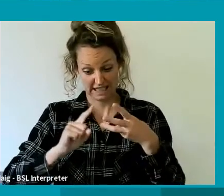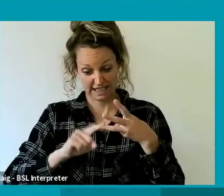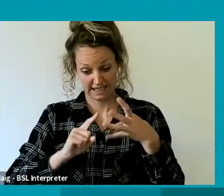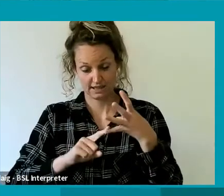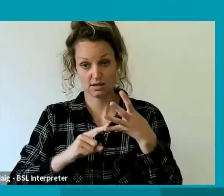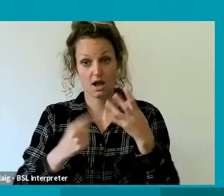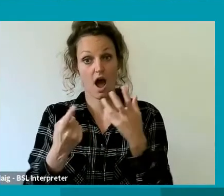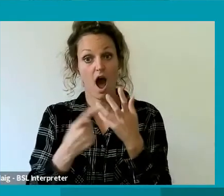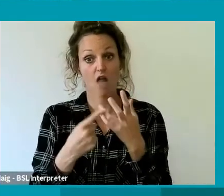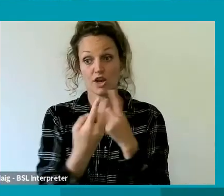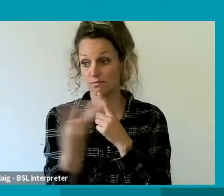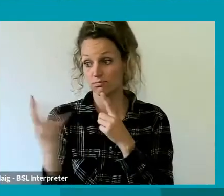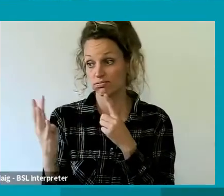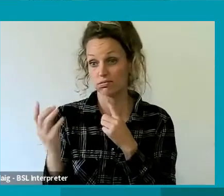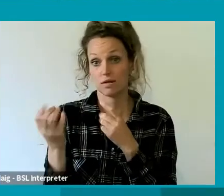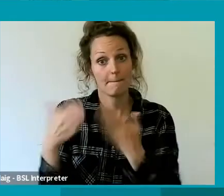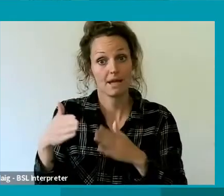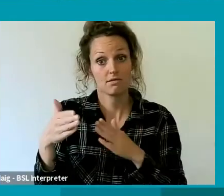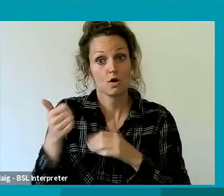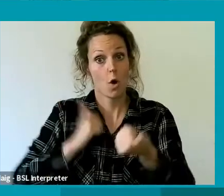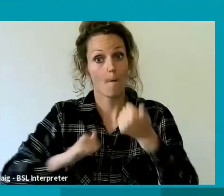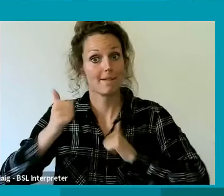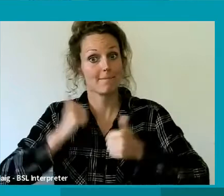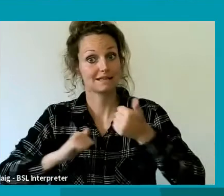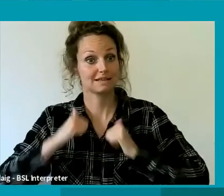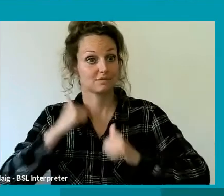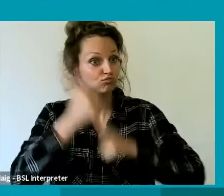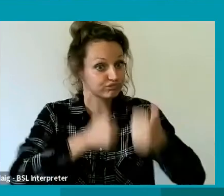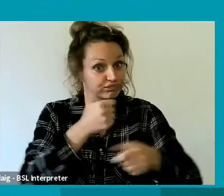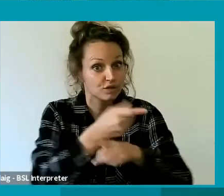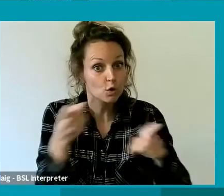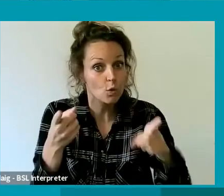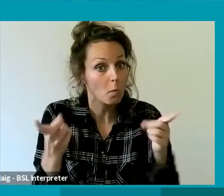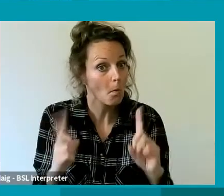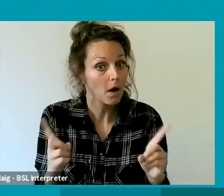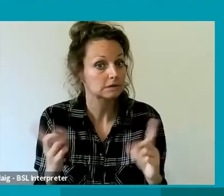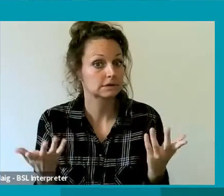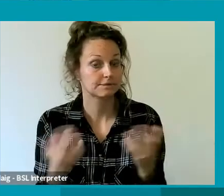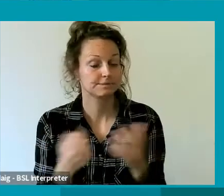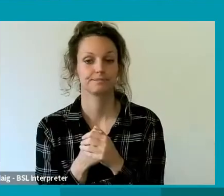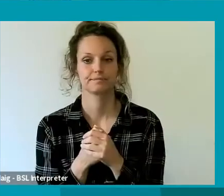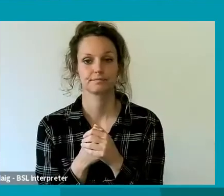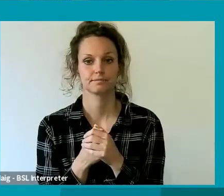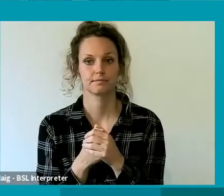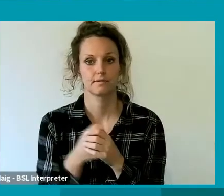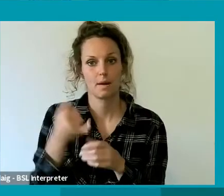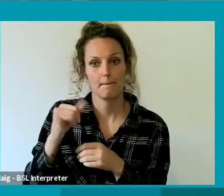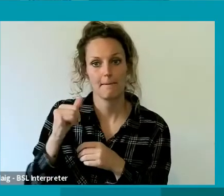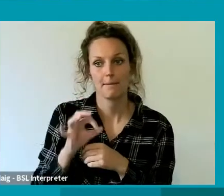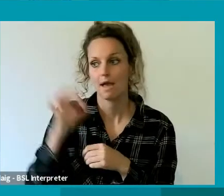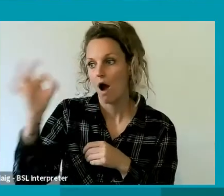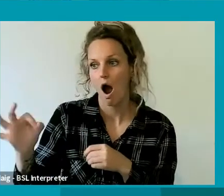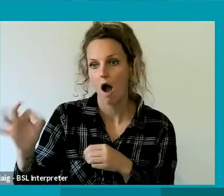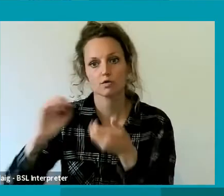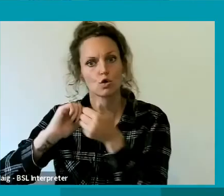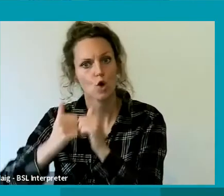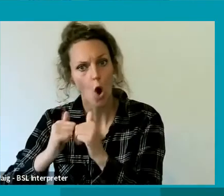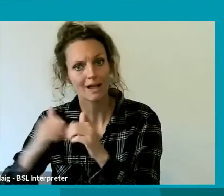Why not reach out to your current manager? Perhaps a work colleague? A family or a friend and just